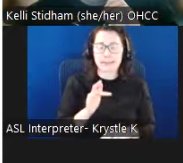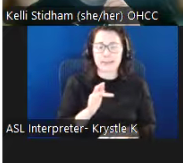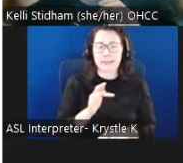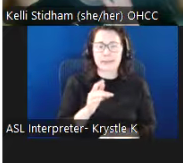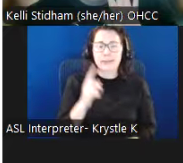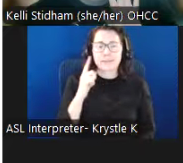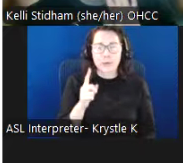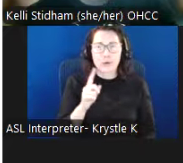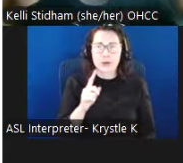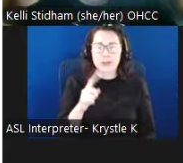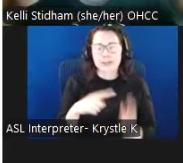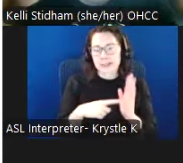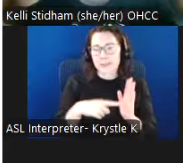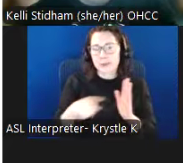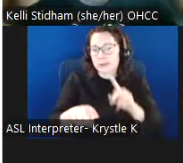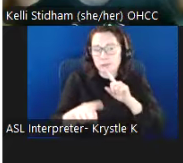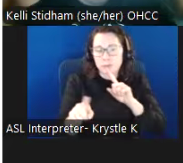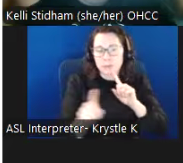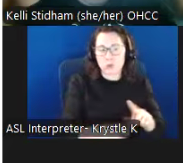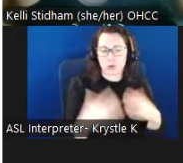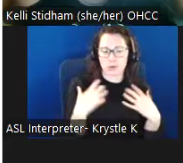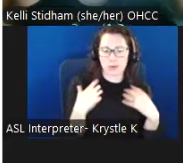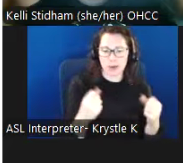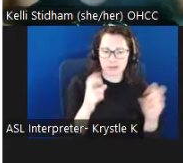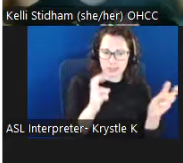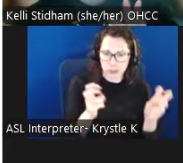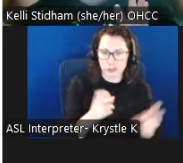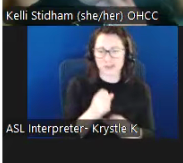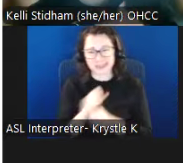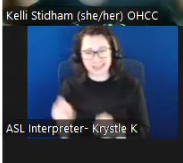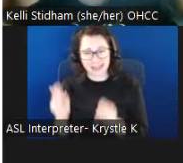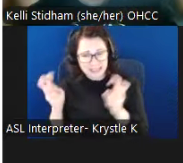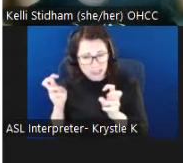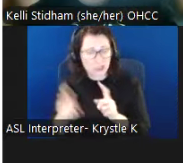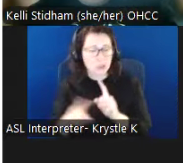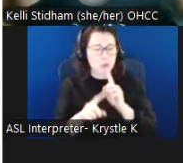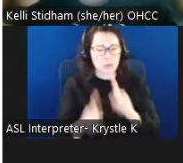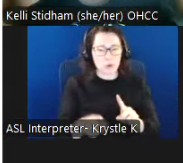feel like you need to report any health